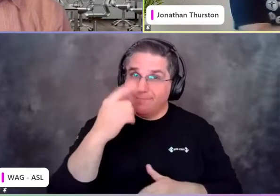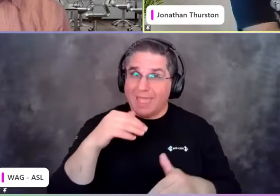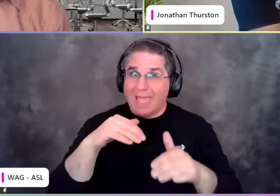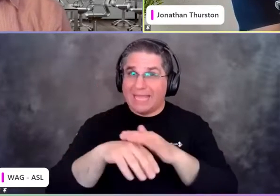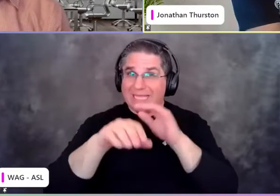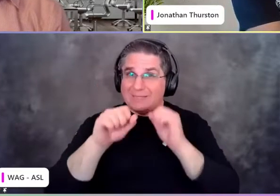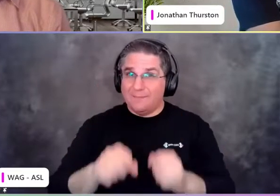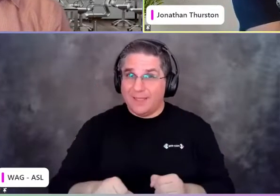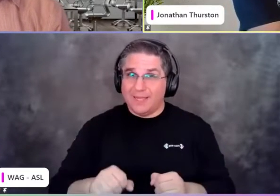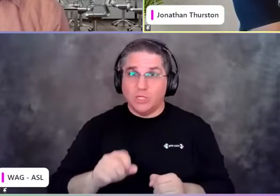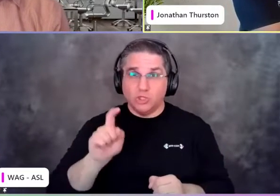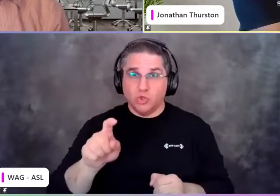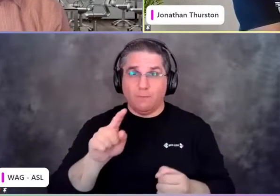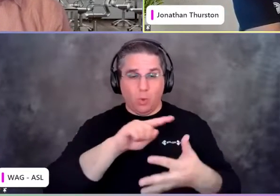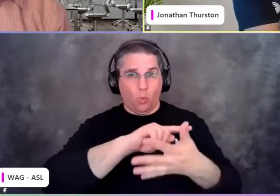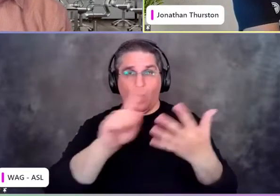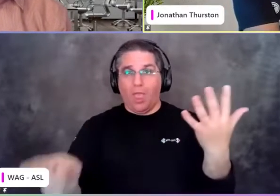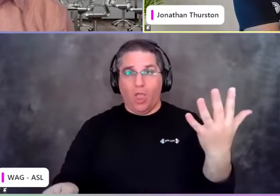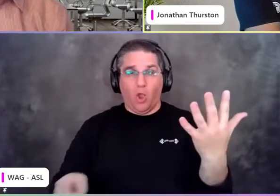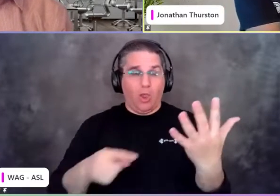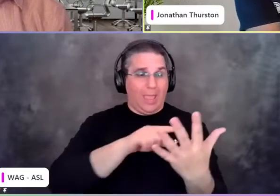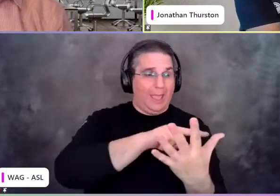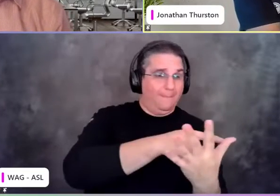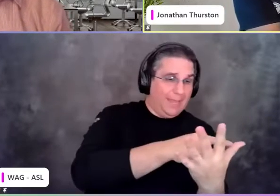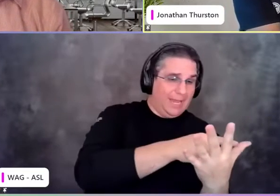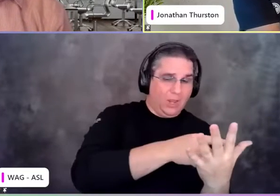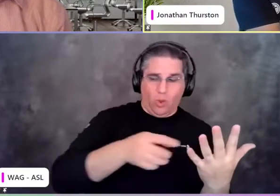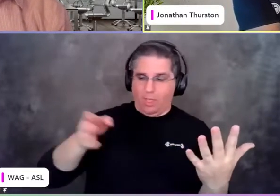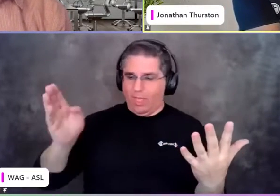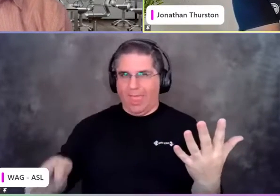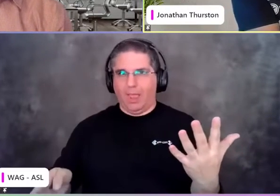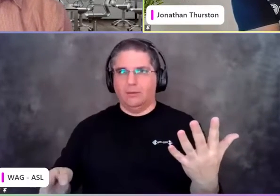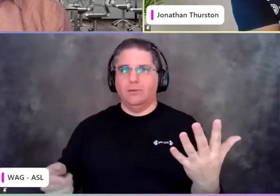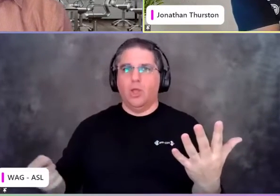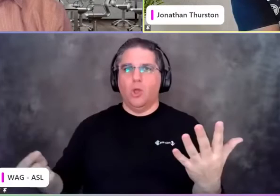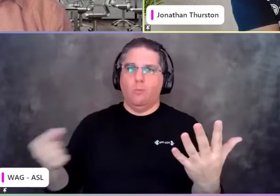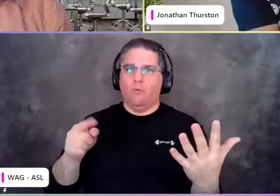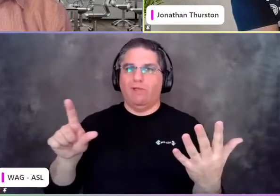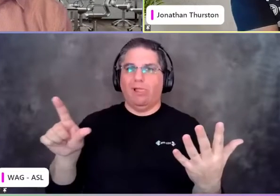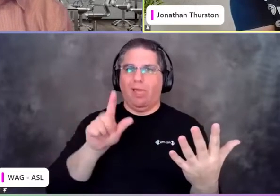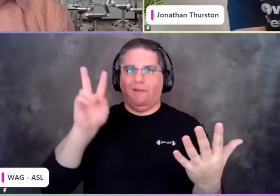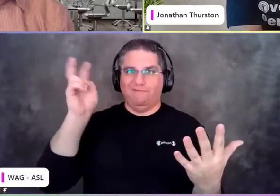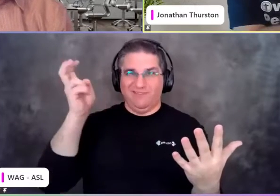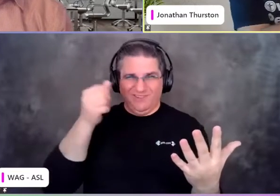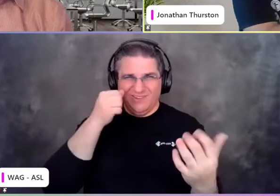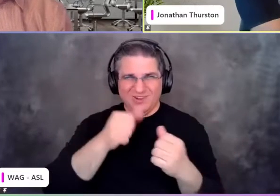of us on this call know, injecting accessibility, considering accessibility at